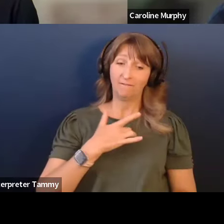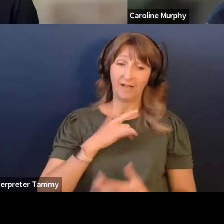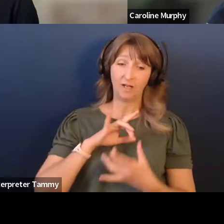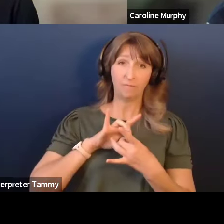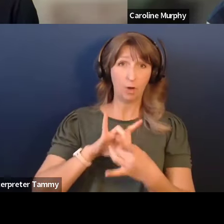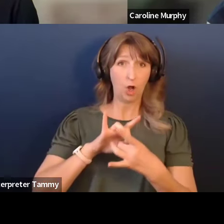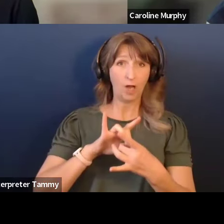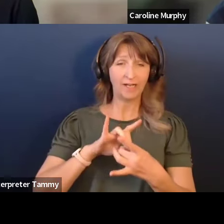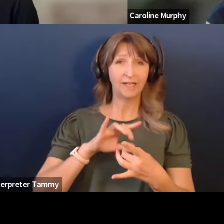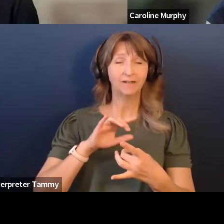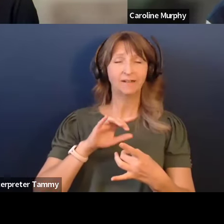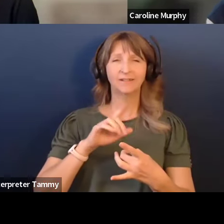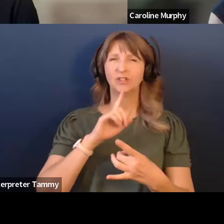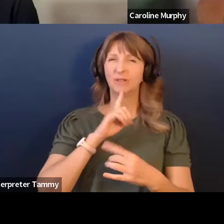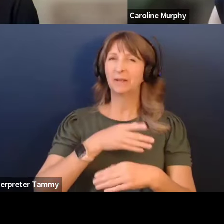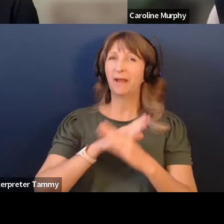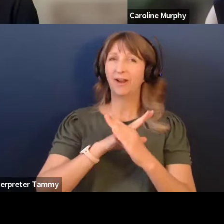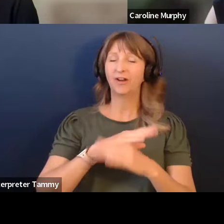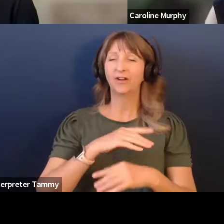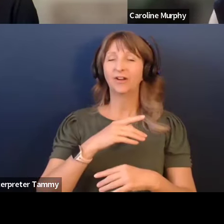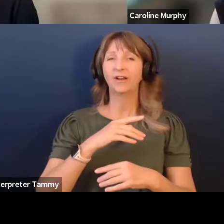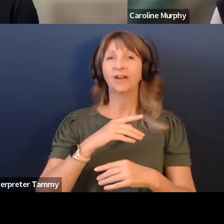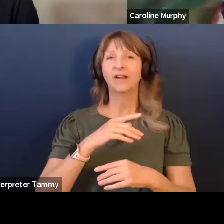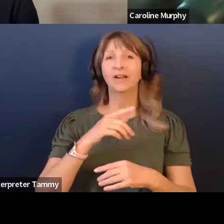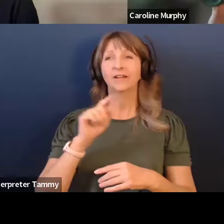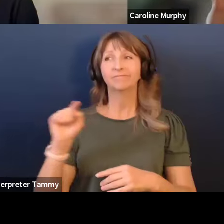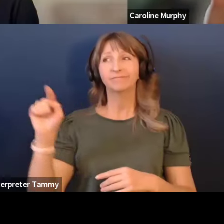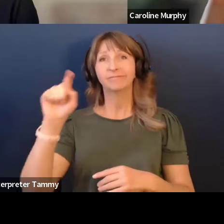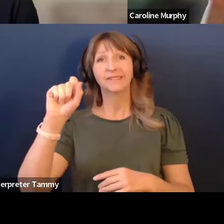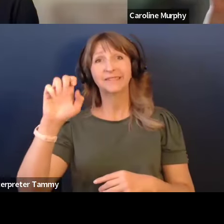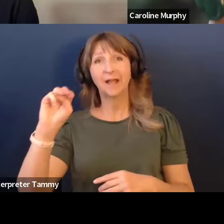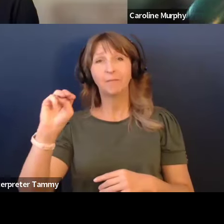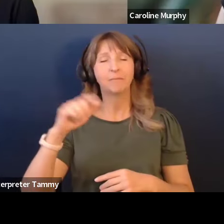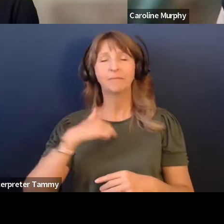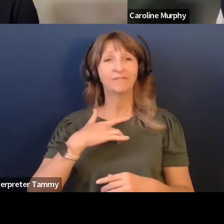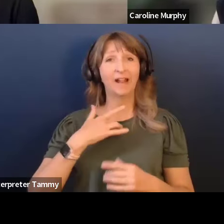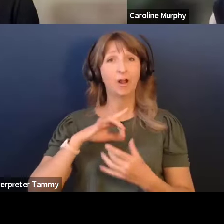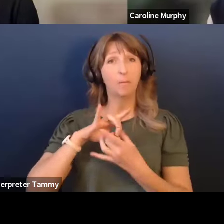and all of STEM or higher education. Was me getting comfortable telling the truth